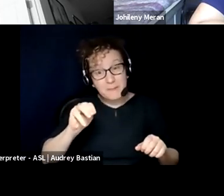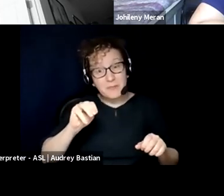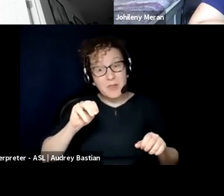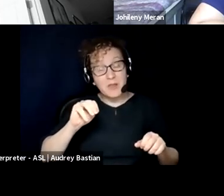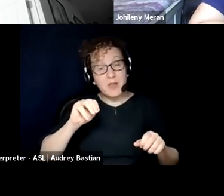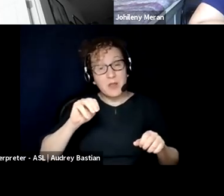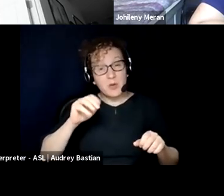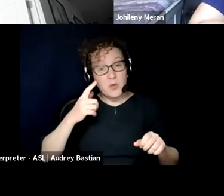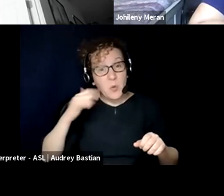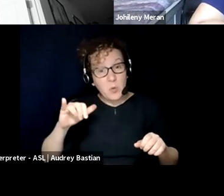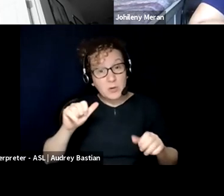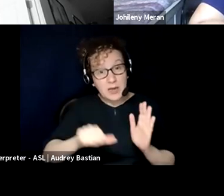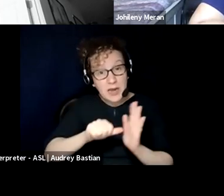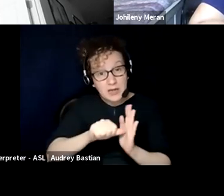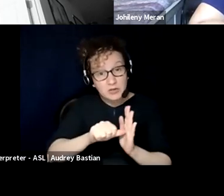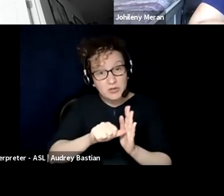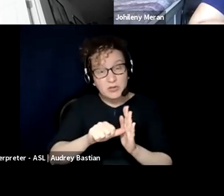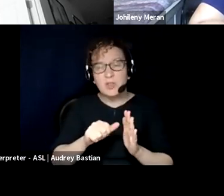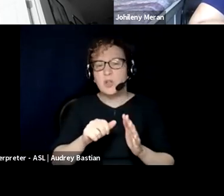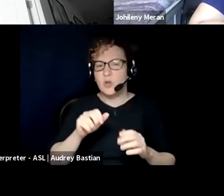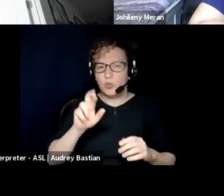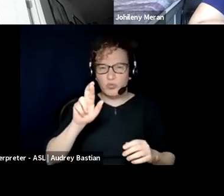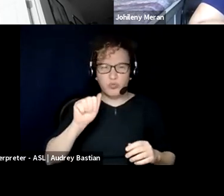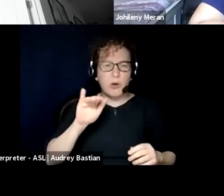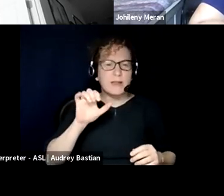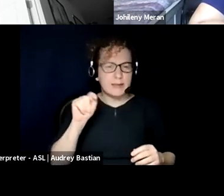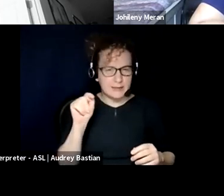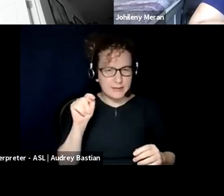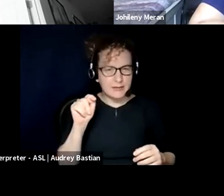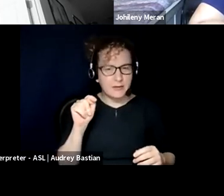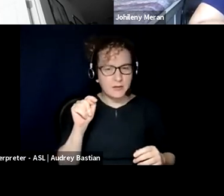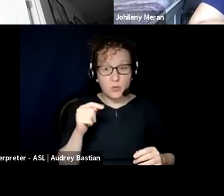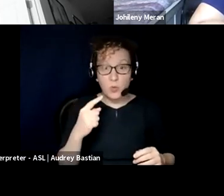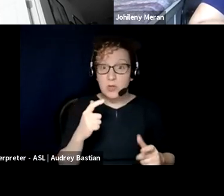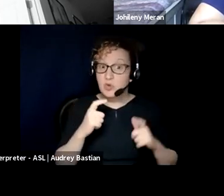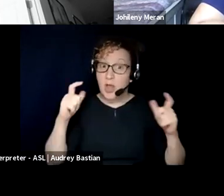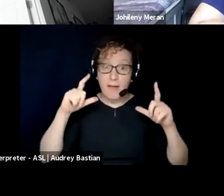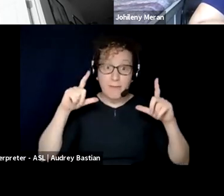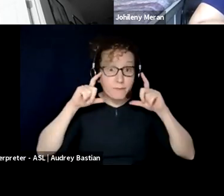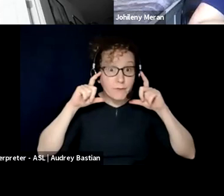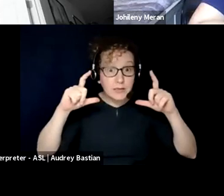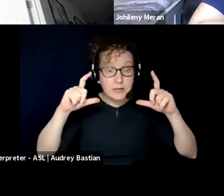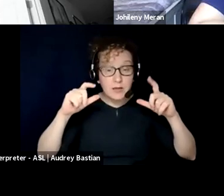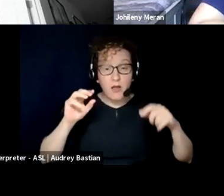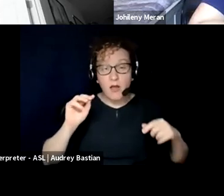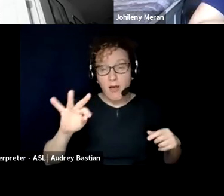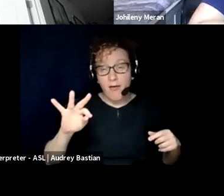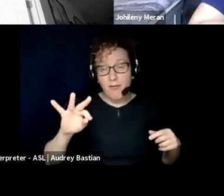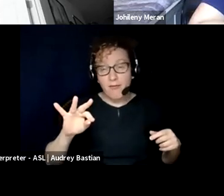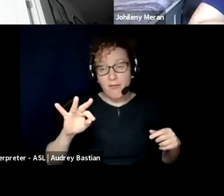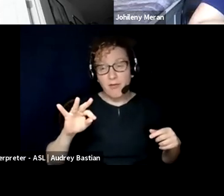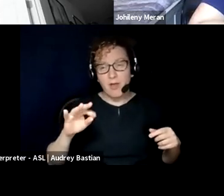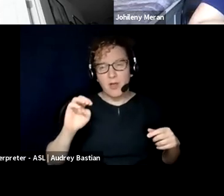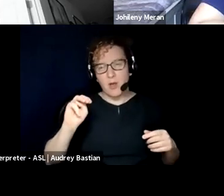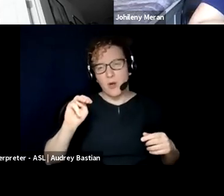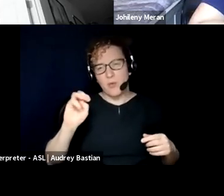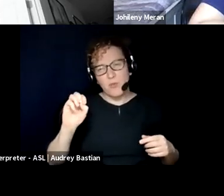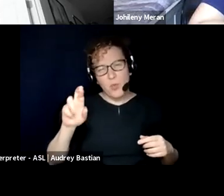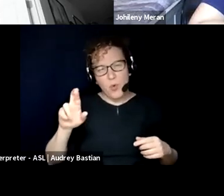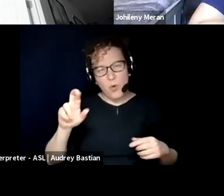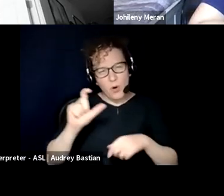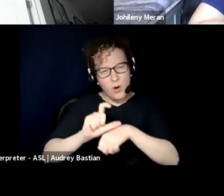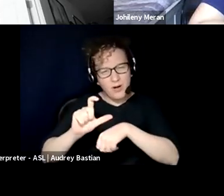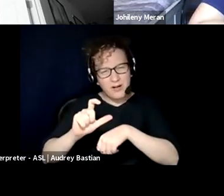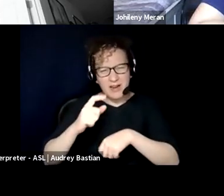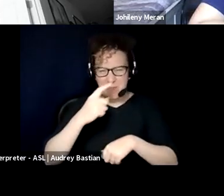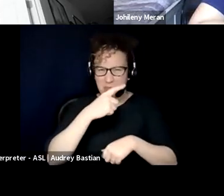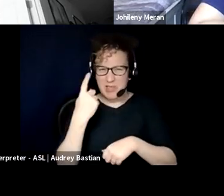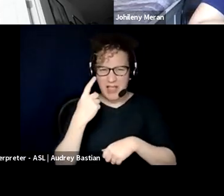So, what was pointed out to me was a giant face, of a Moor person, but it was in Black face essentially and all the White